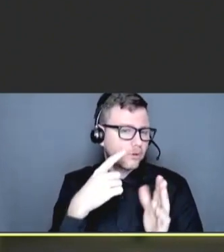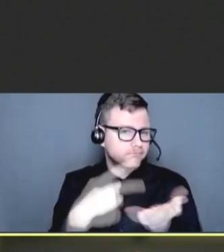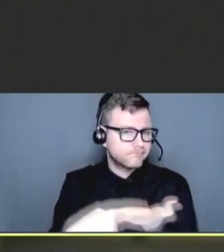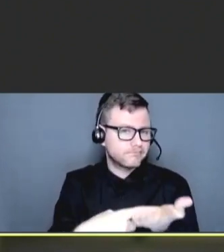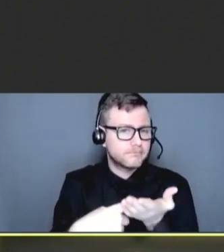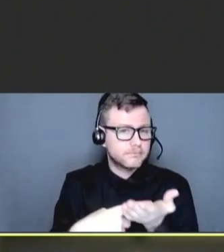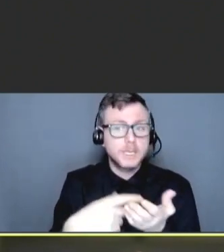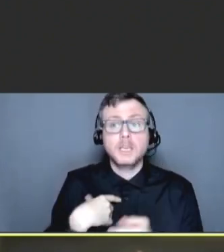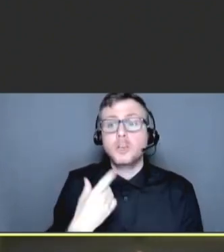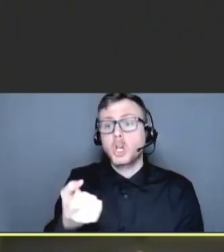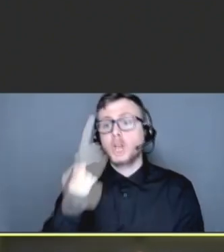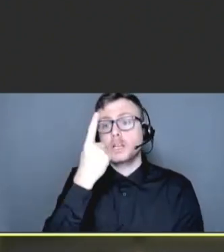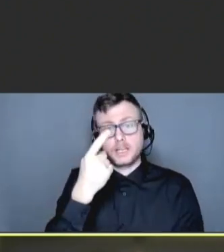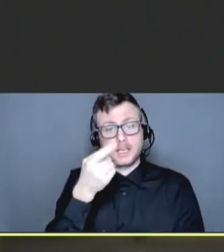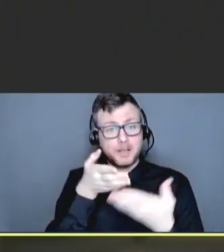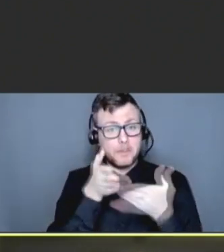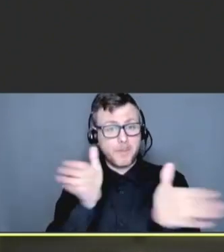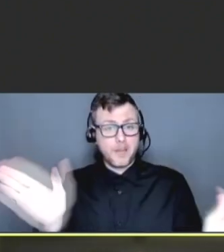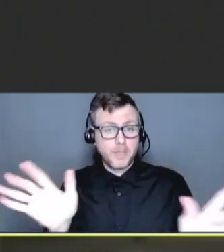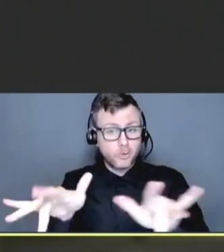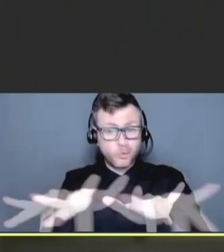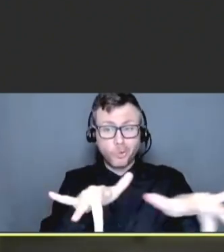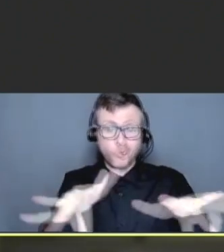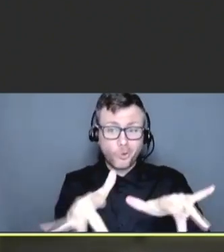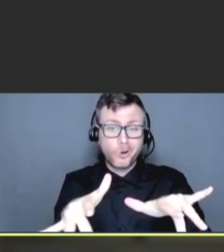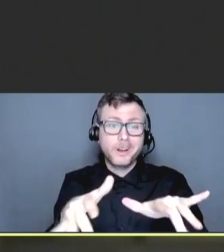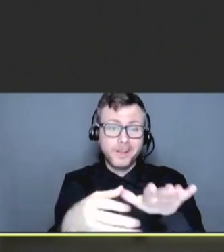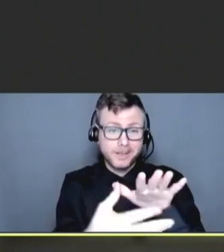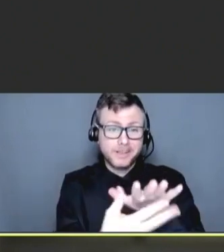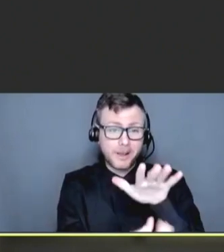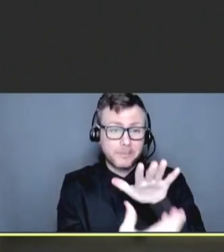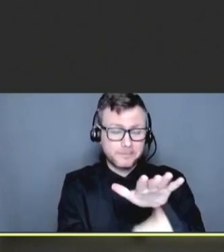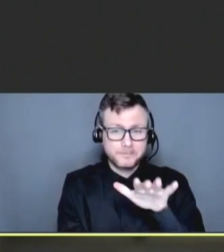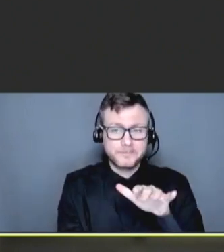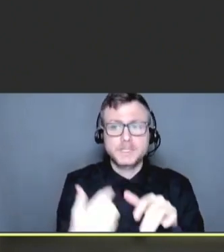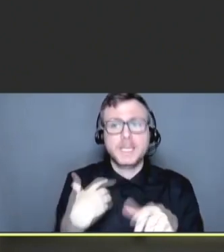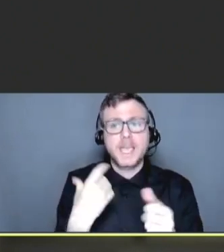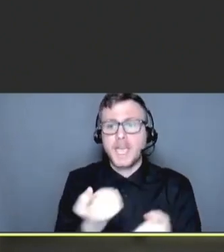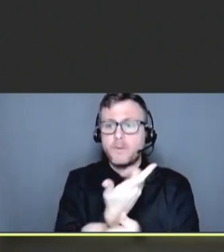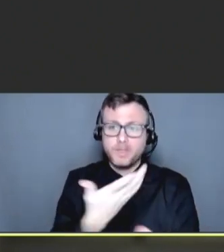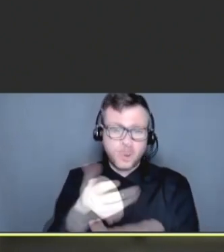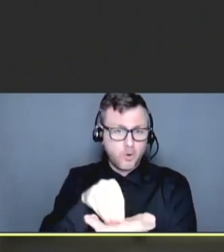is a public meeting, it's being recorded, and all statements made today are on the record. Second,